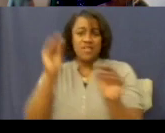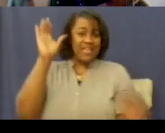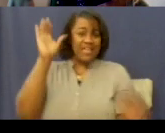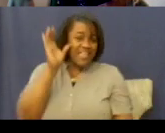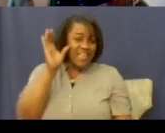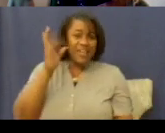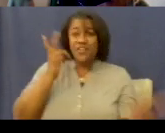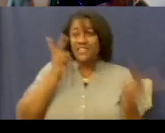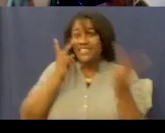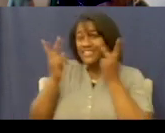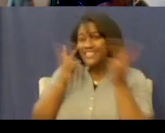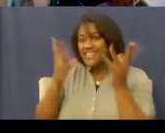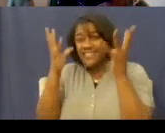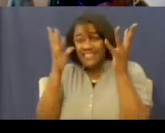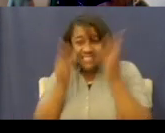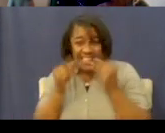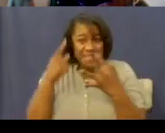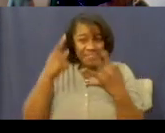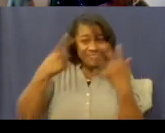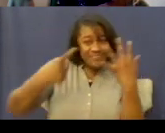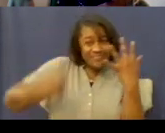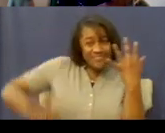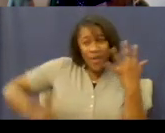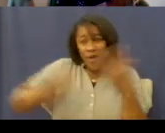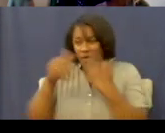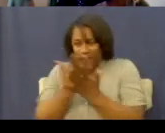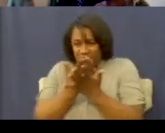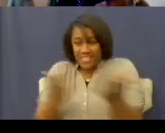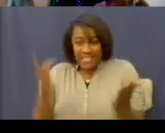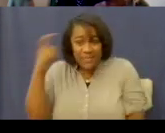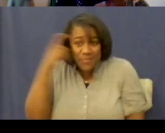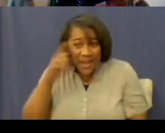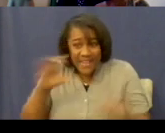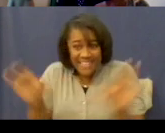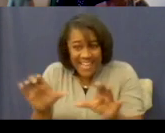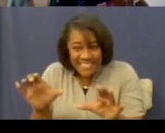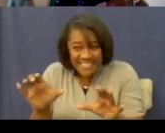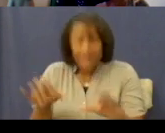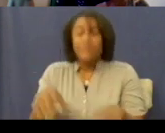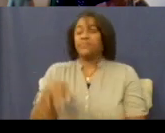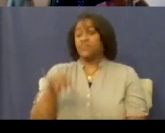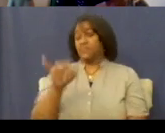and do all the things that the brain does. So, now we're very lucky,